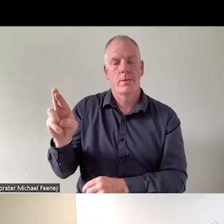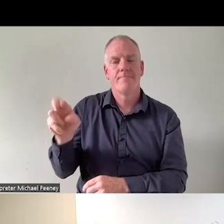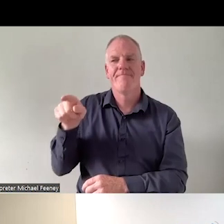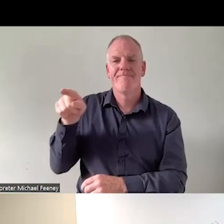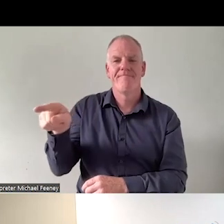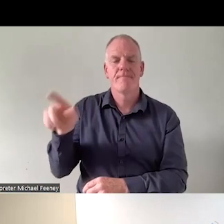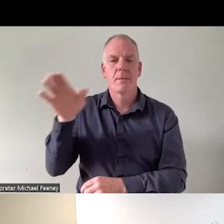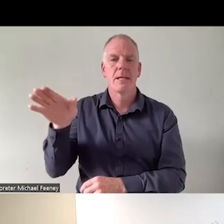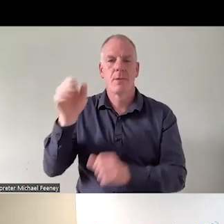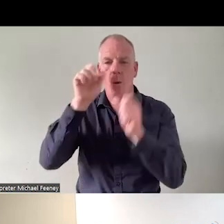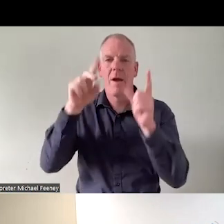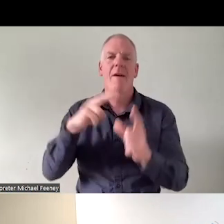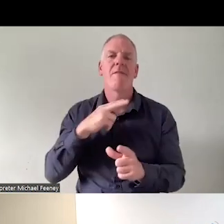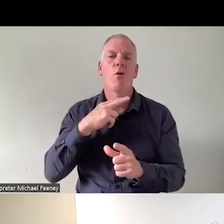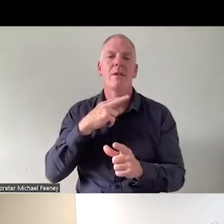might well be overheard by audience members